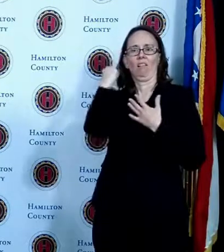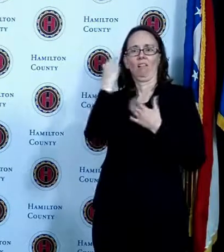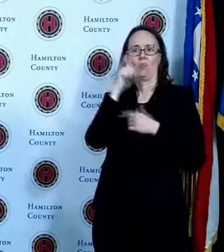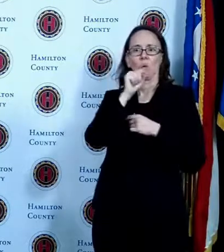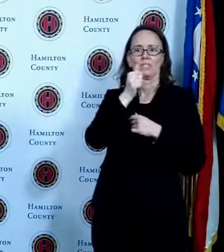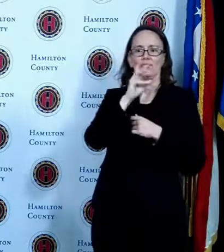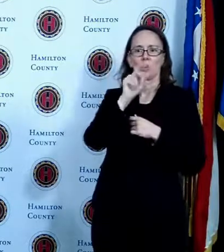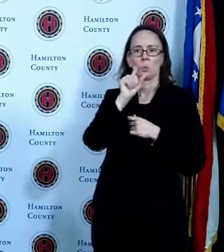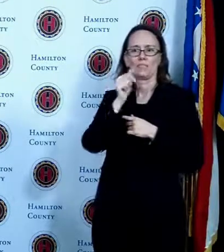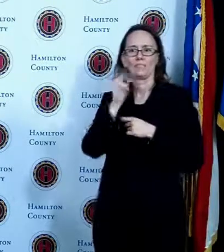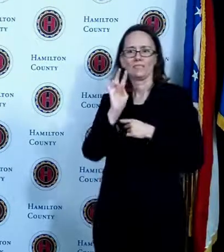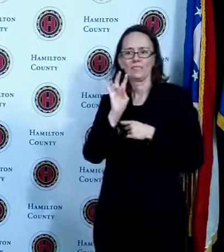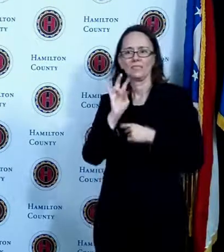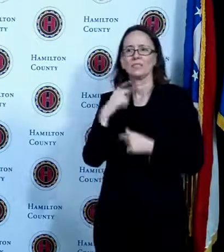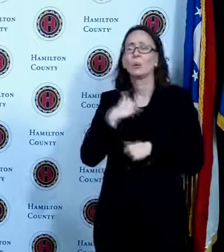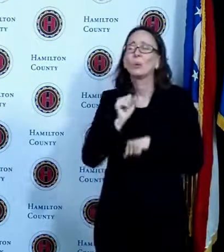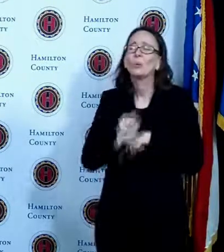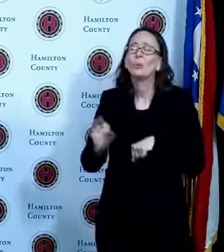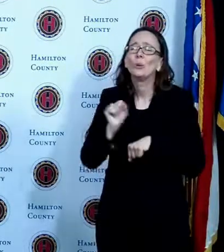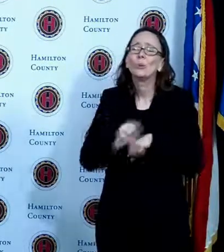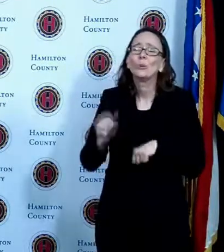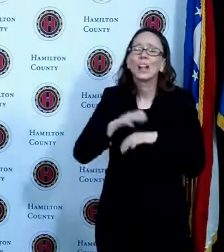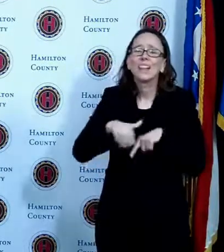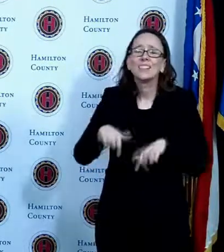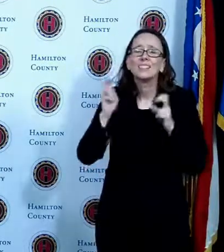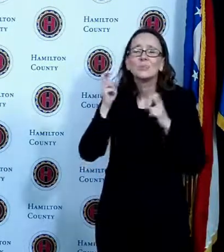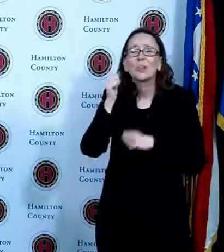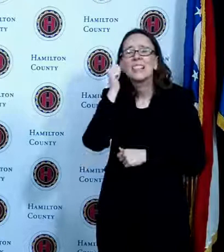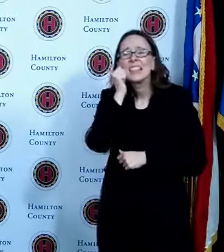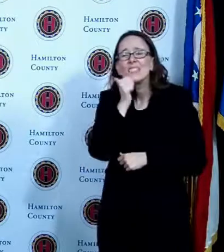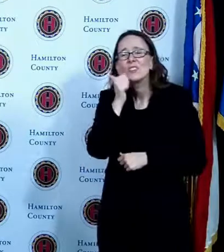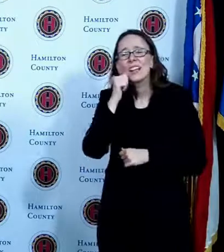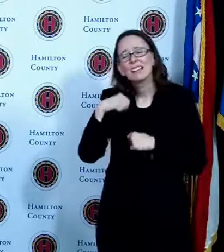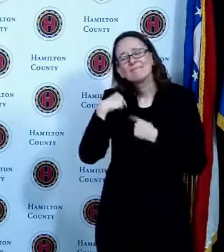been doing it for a long time some decades to try to make a difference it